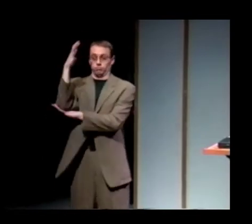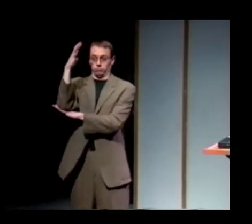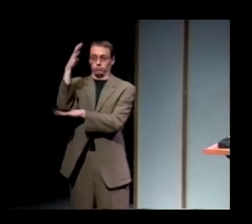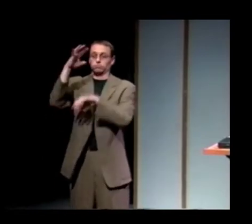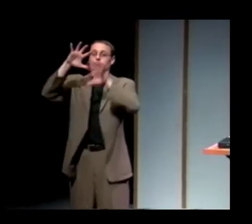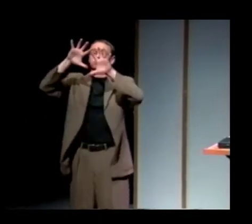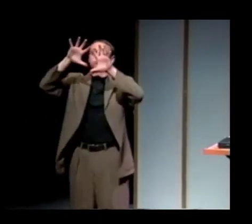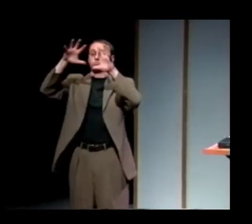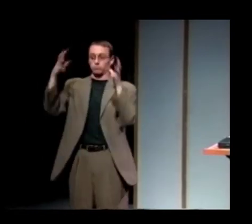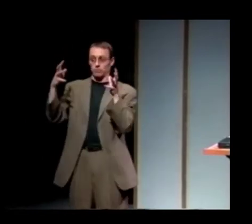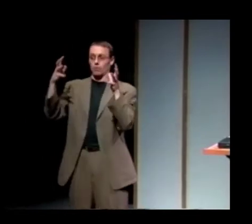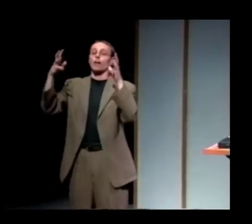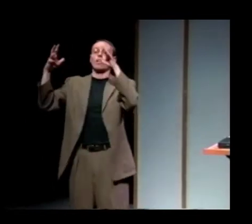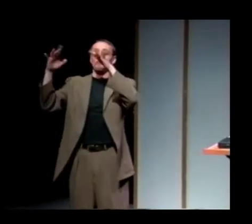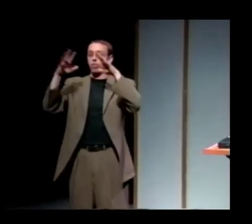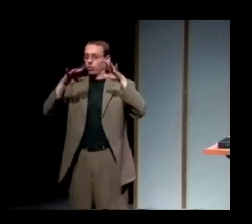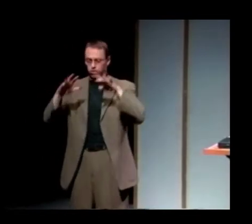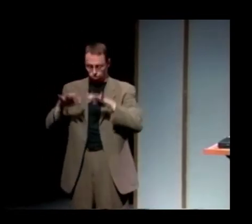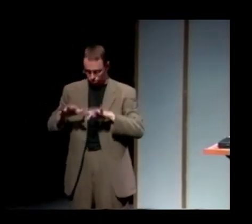SO WE START WITH THIS. JUST WATCH.